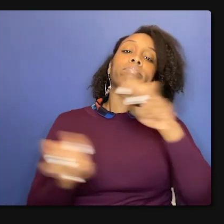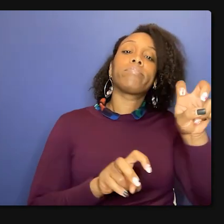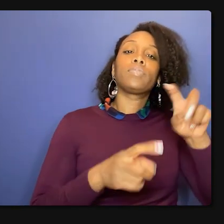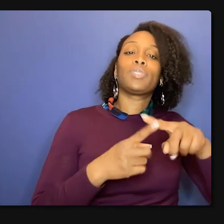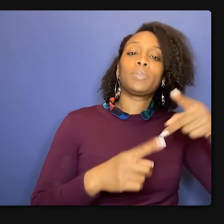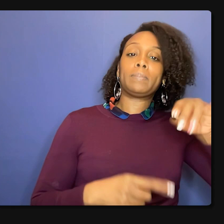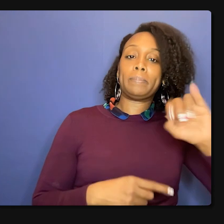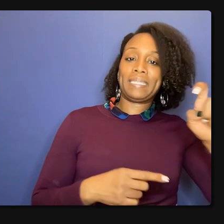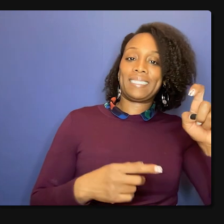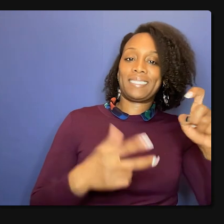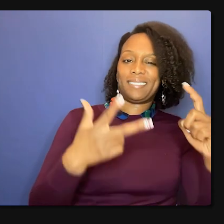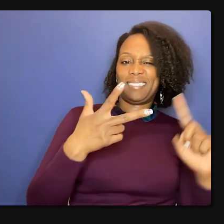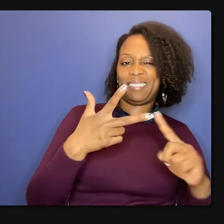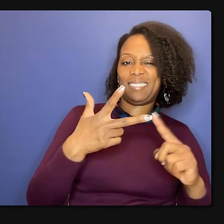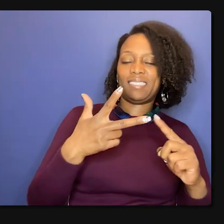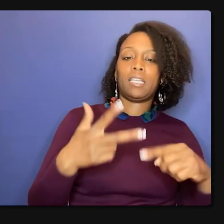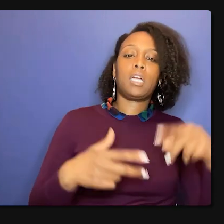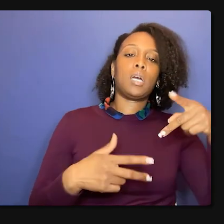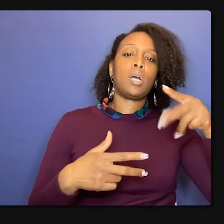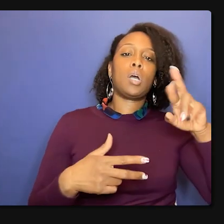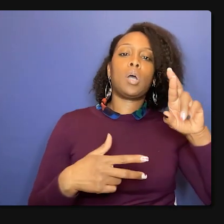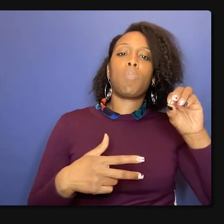Now I'm going to switch to PIX, our profiling tool.